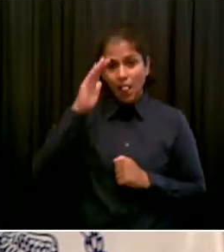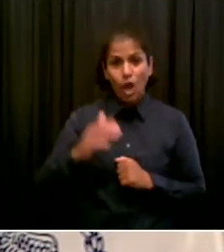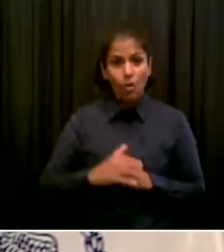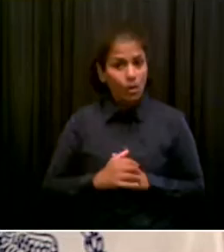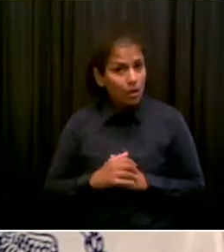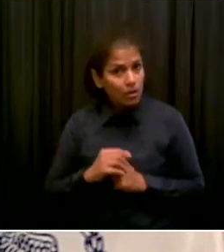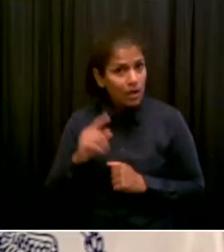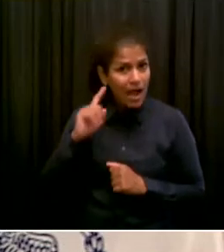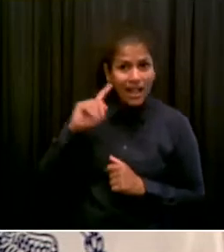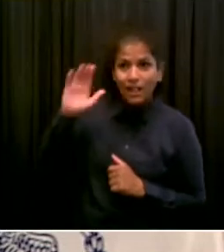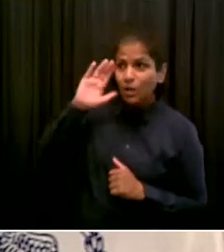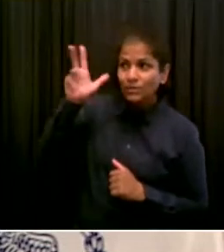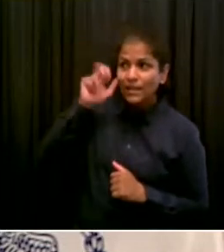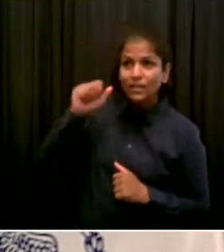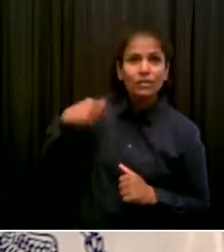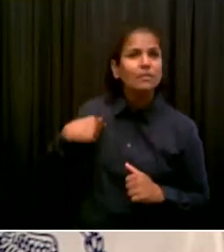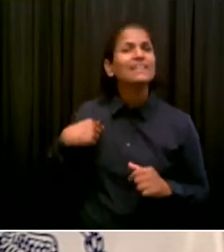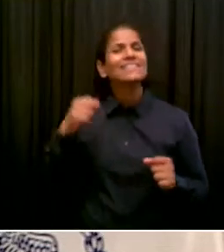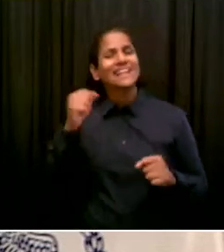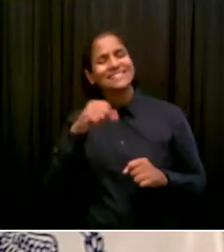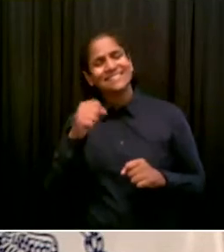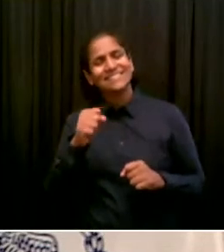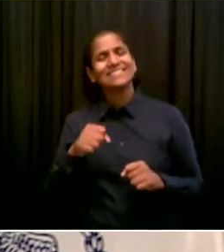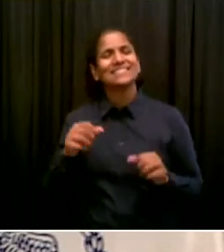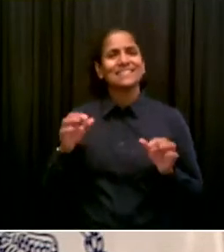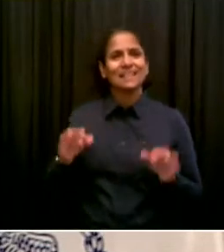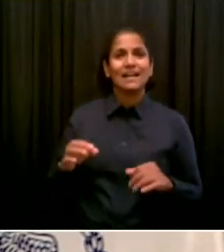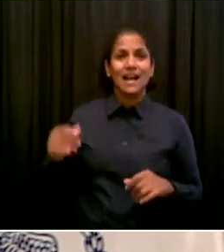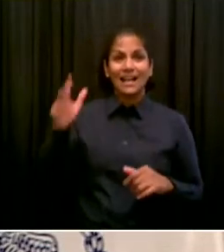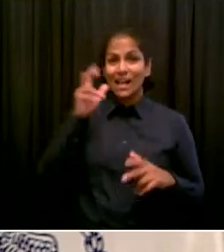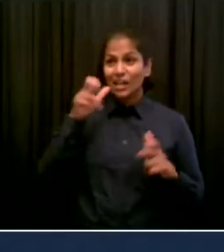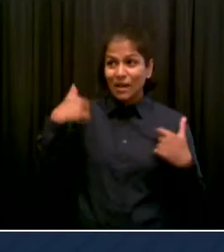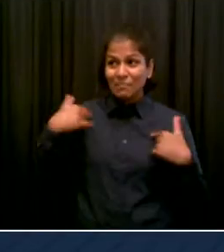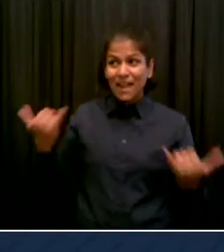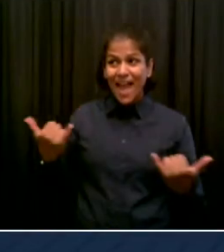GREA T,THANK YOU. CHANCELLOR, ANYTHING TO ADD?